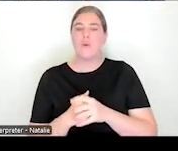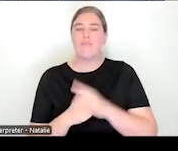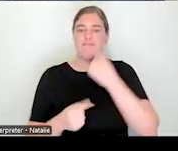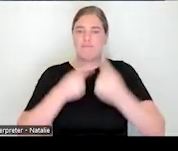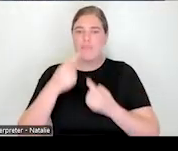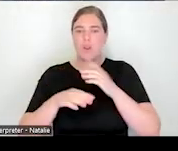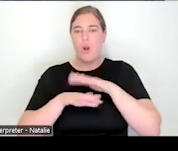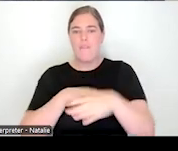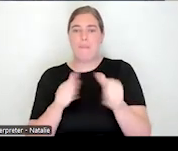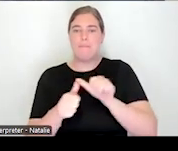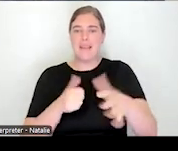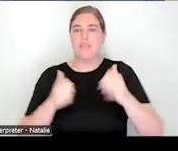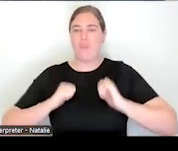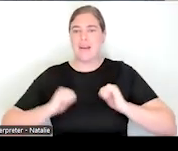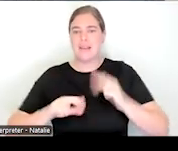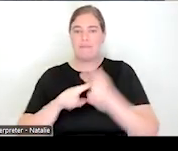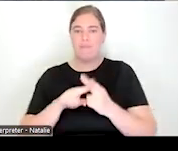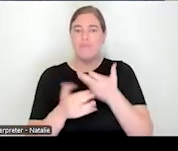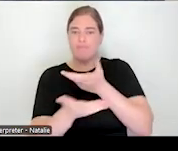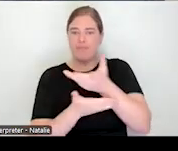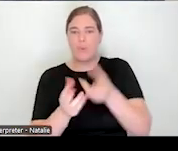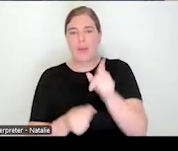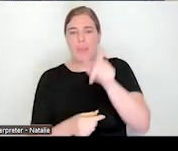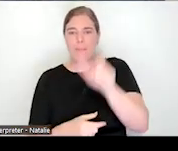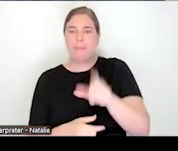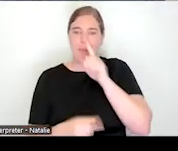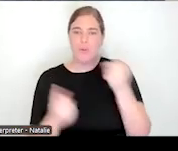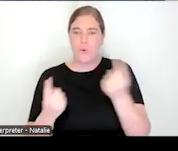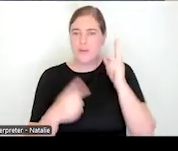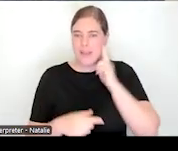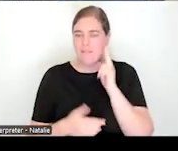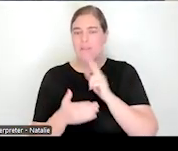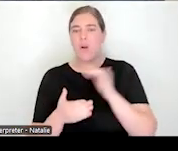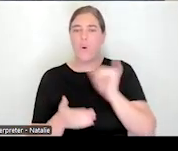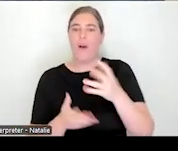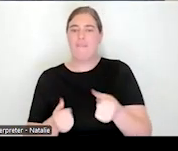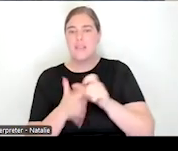with people who are Deaf or have a disability, and importantly, it may be developed by Creative